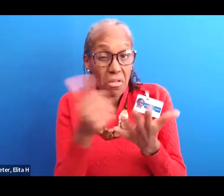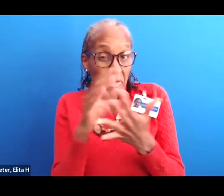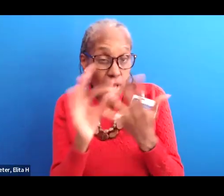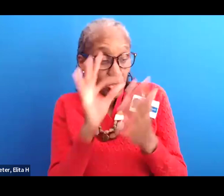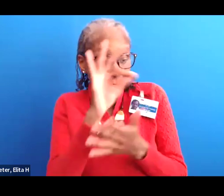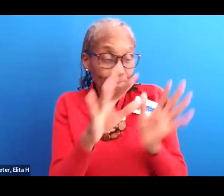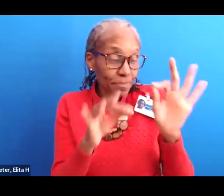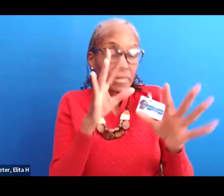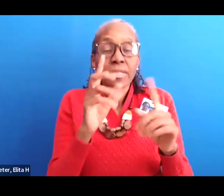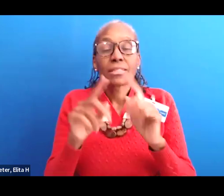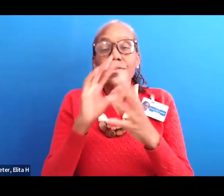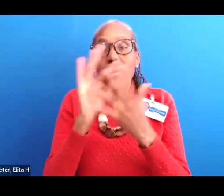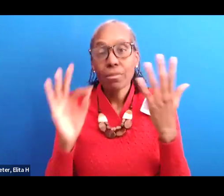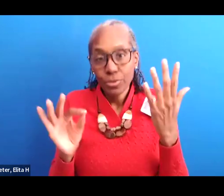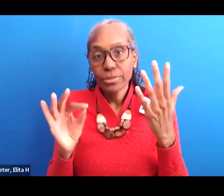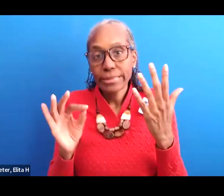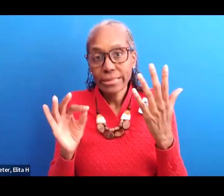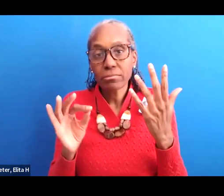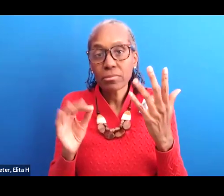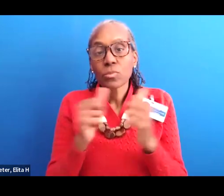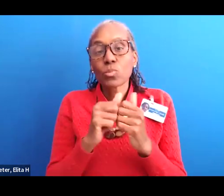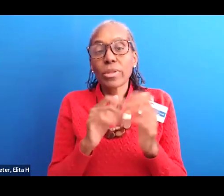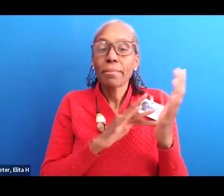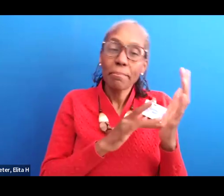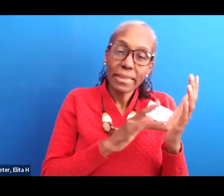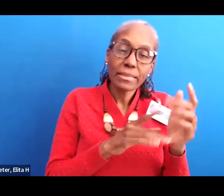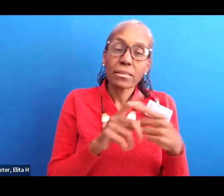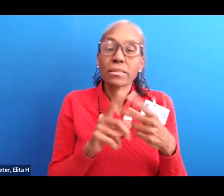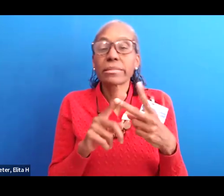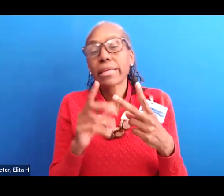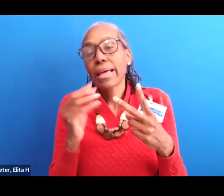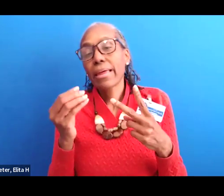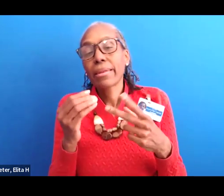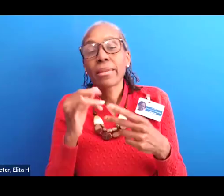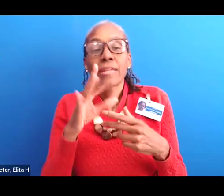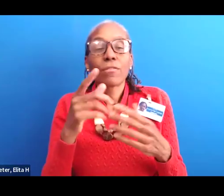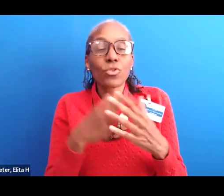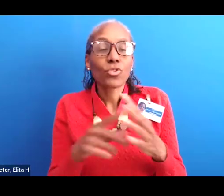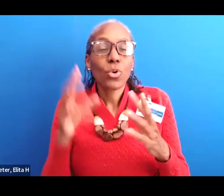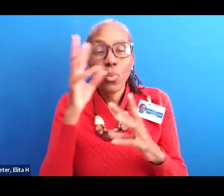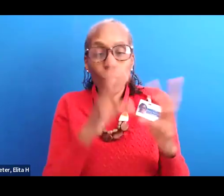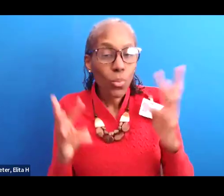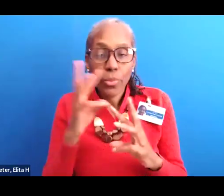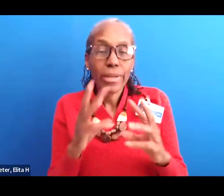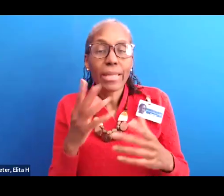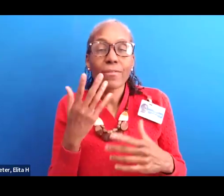But there are all kinds of options with medications. If you start worrying about, and you already have,